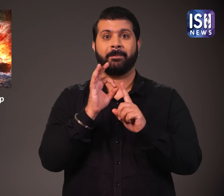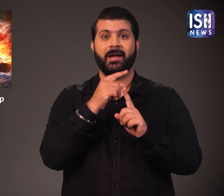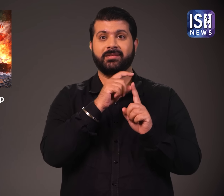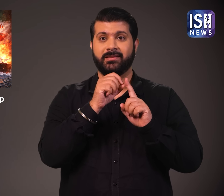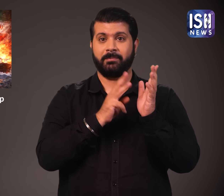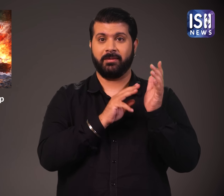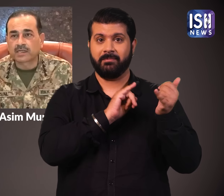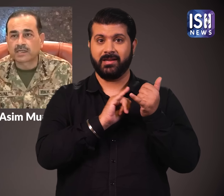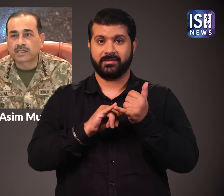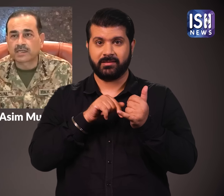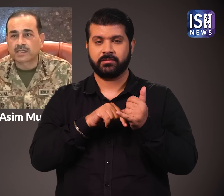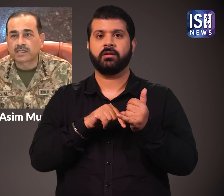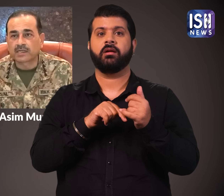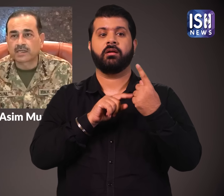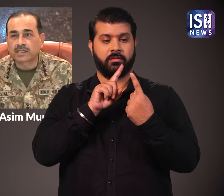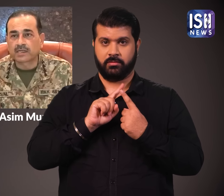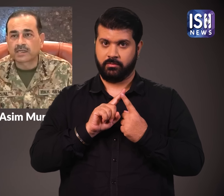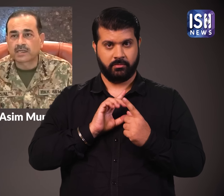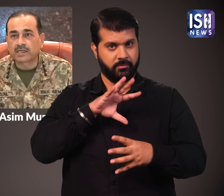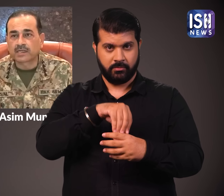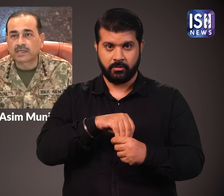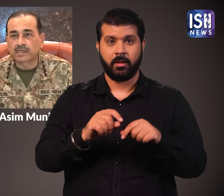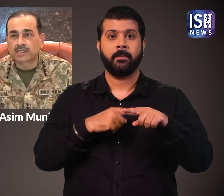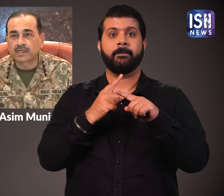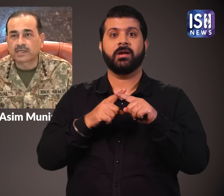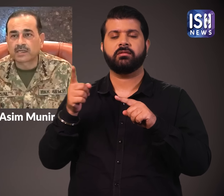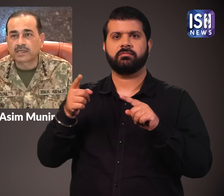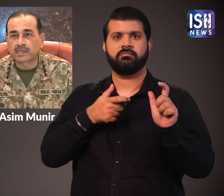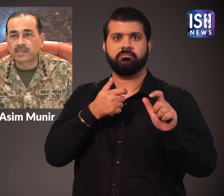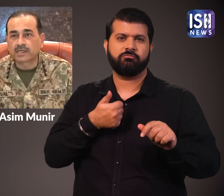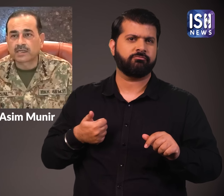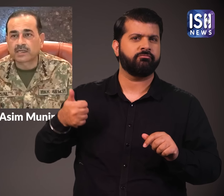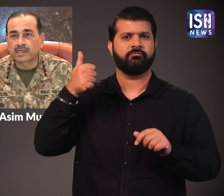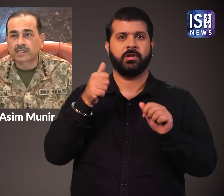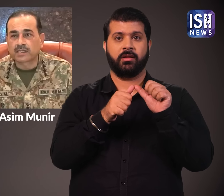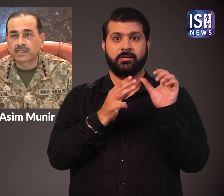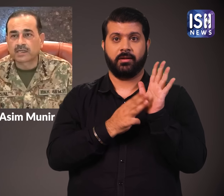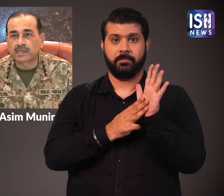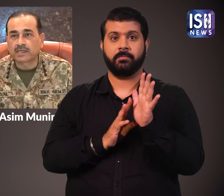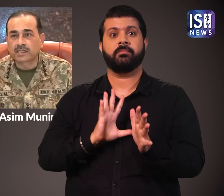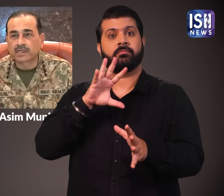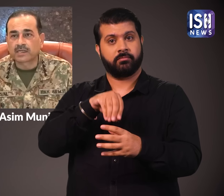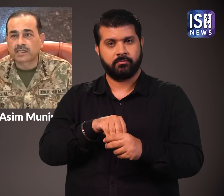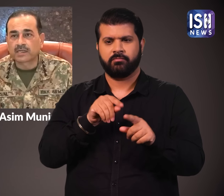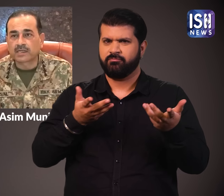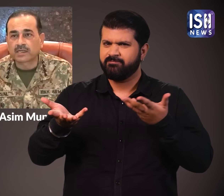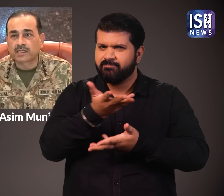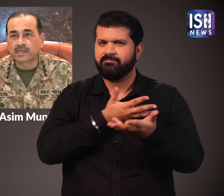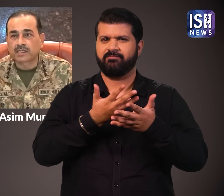Pakistan’s PM Shehbaz Sharif and Field Marshal Asim Munir were also a part of the negotiations.